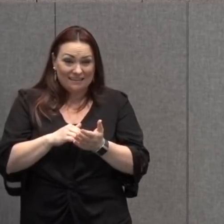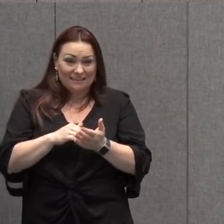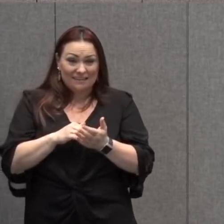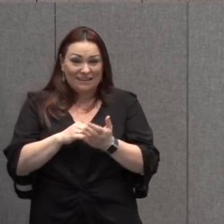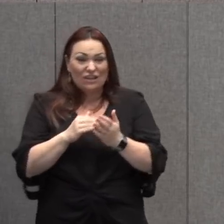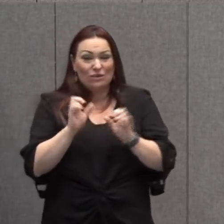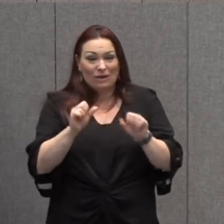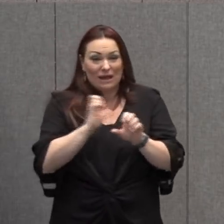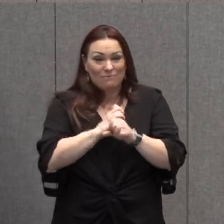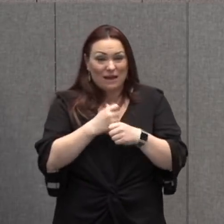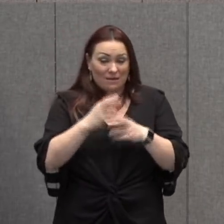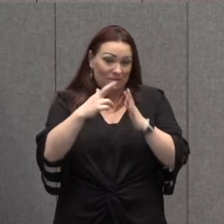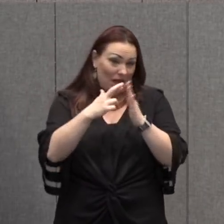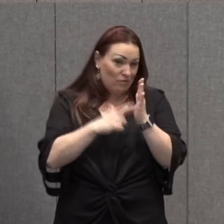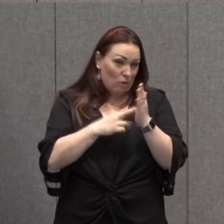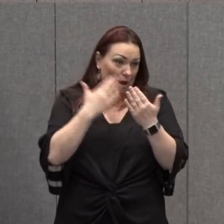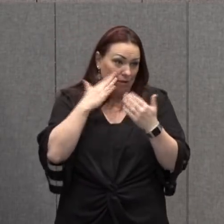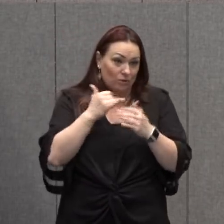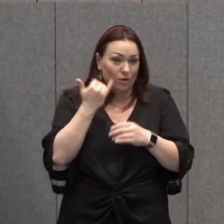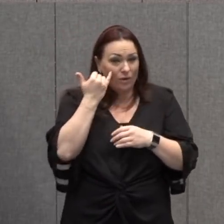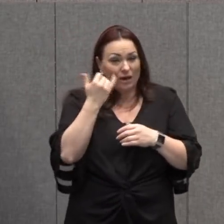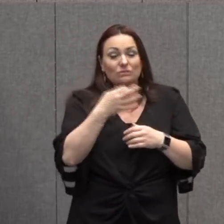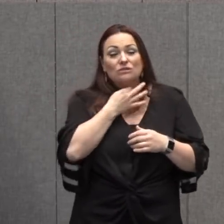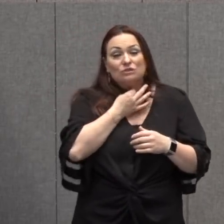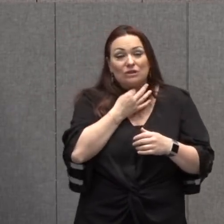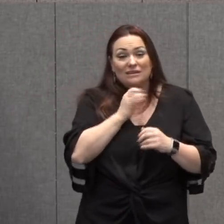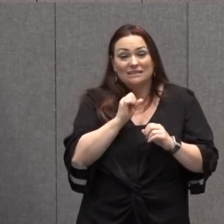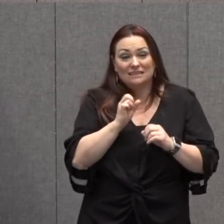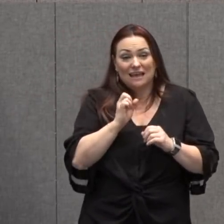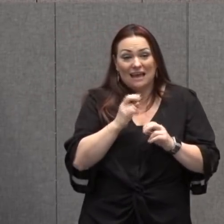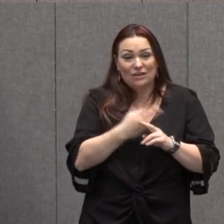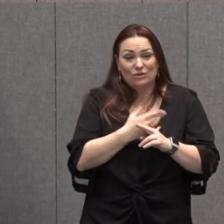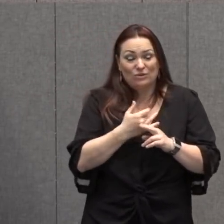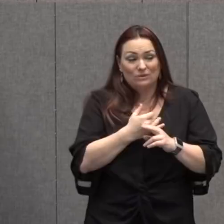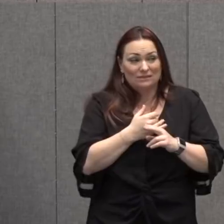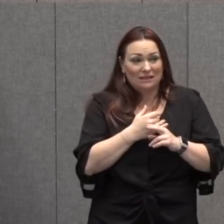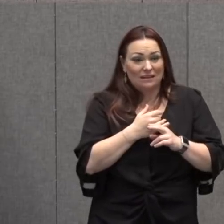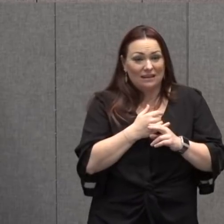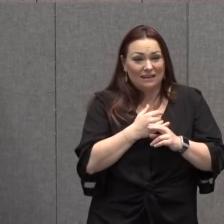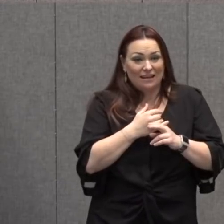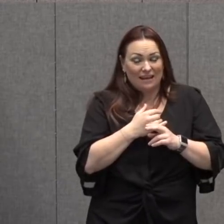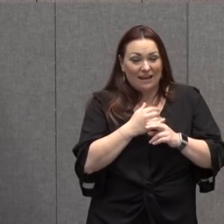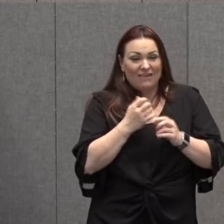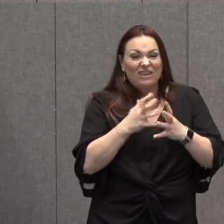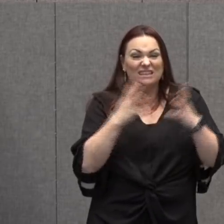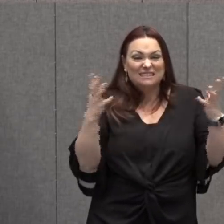I hadn't thought about that, but. Oh, I was just curious. 'Cause there are other things that, Always have tons of questions.